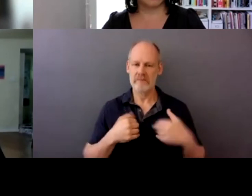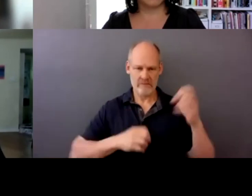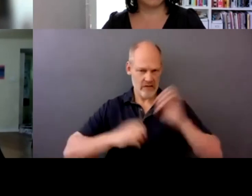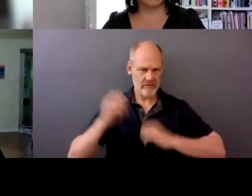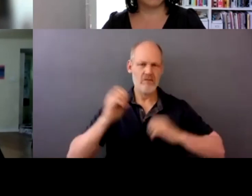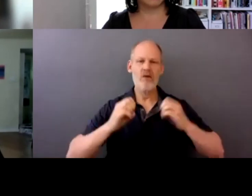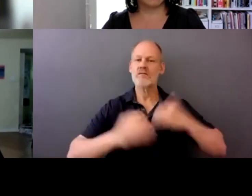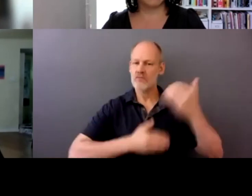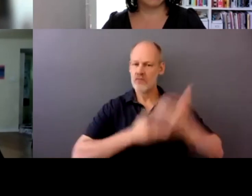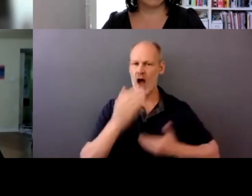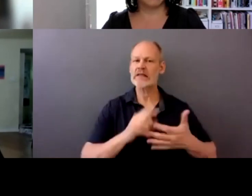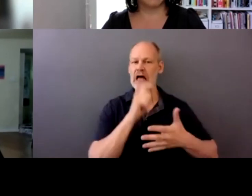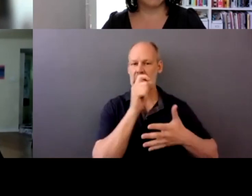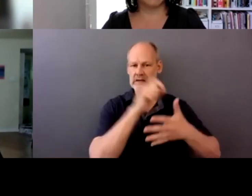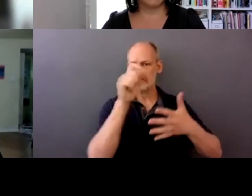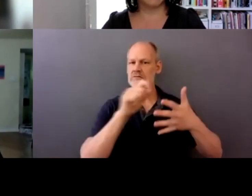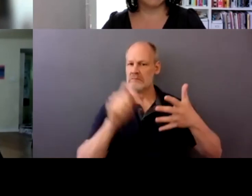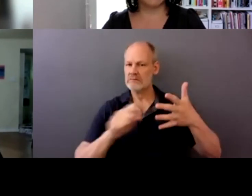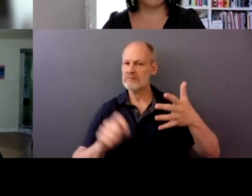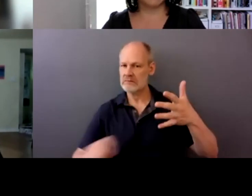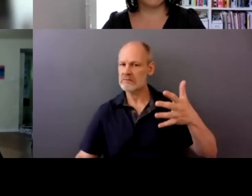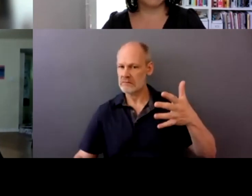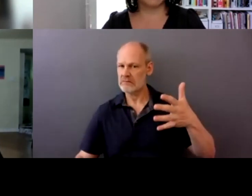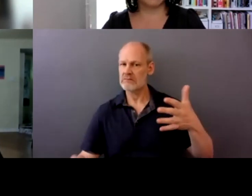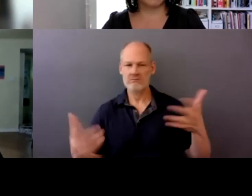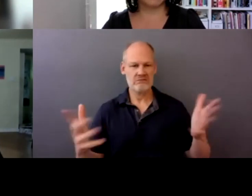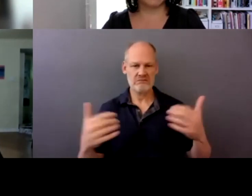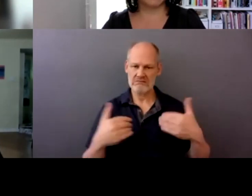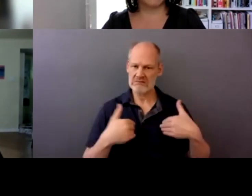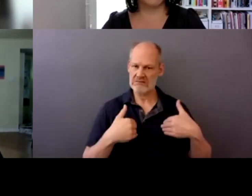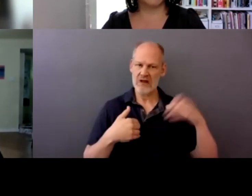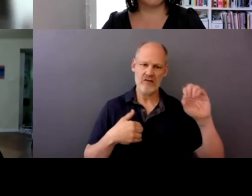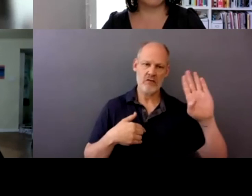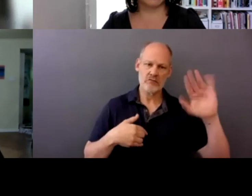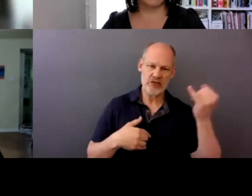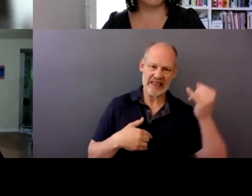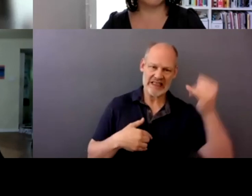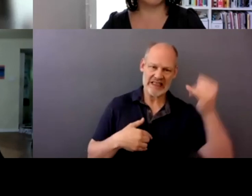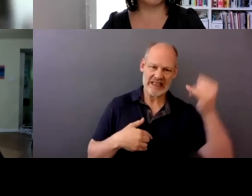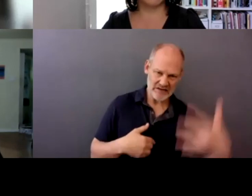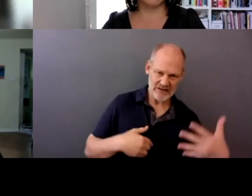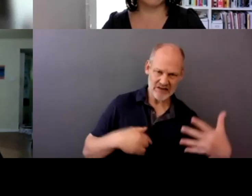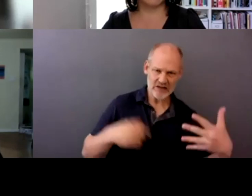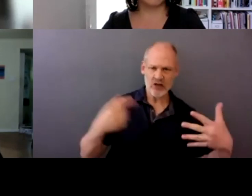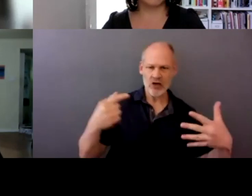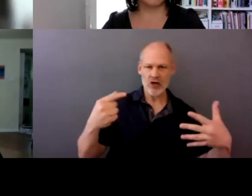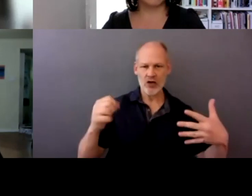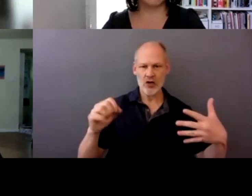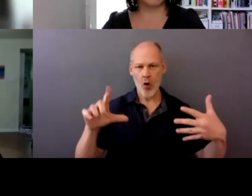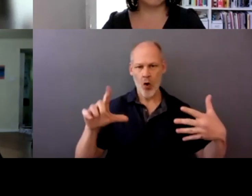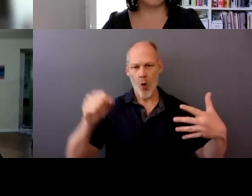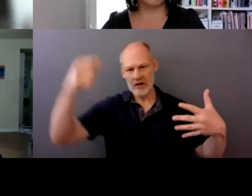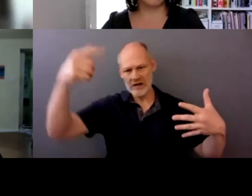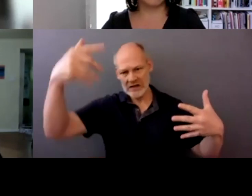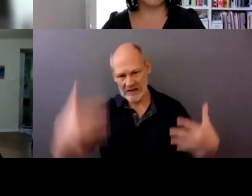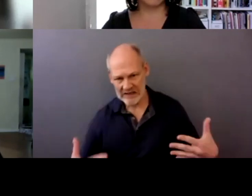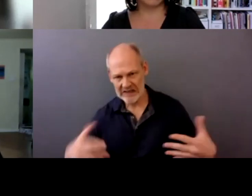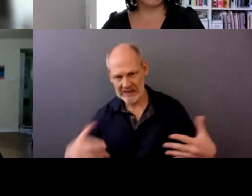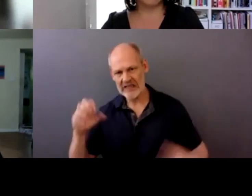specifically so our objectives goals we will be evaluating both from perspective from inclusion